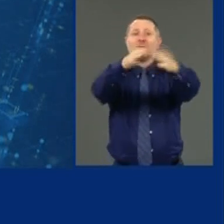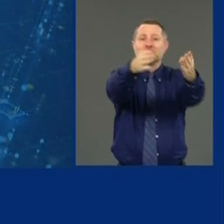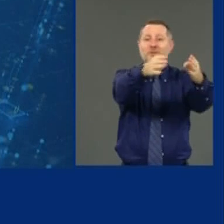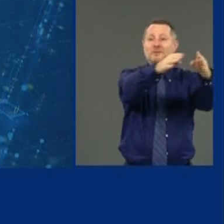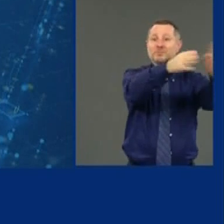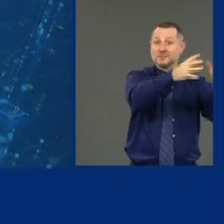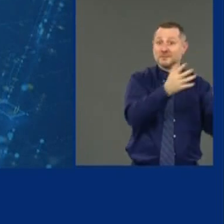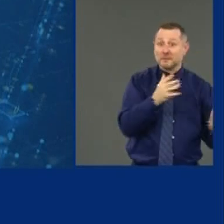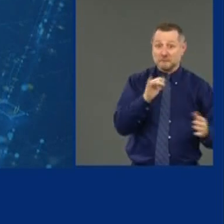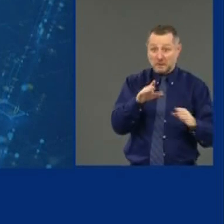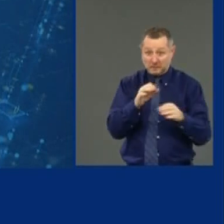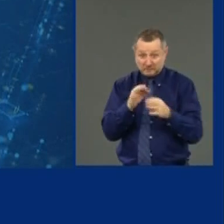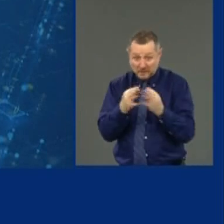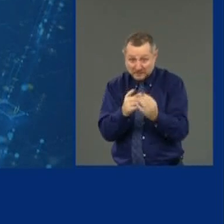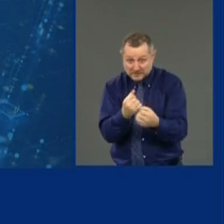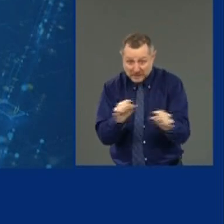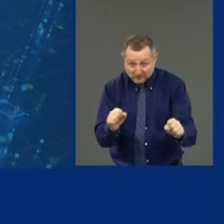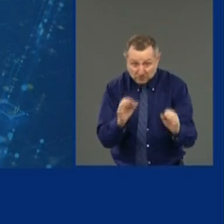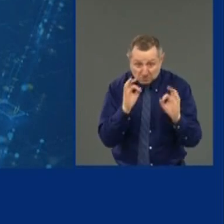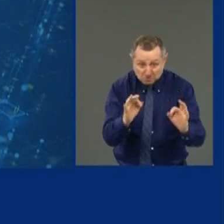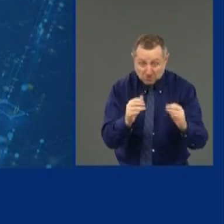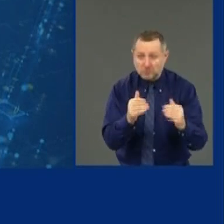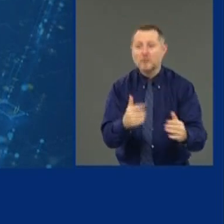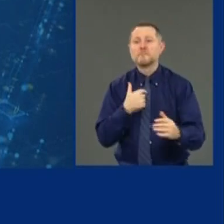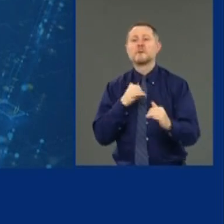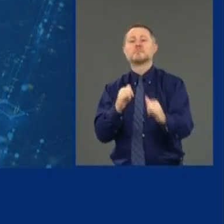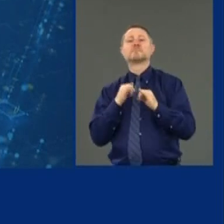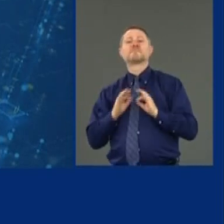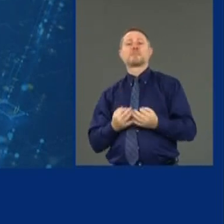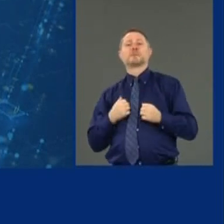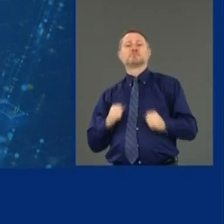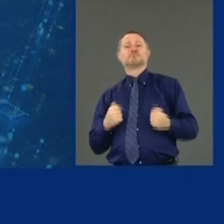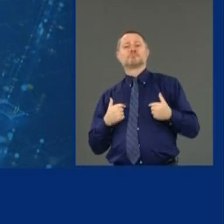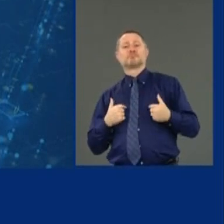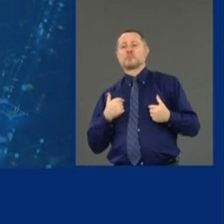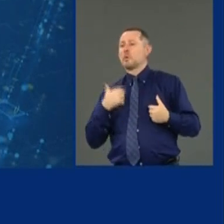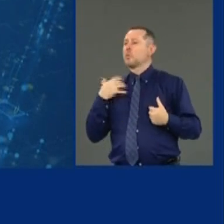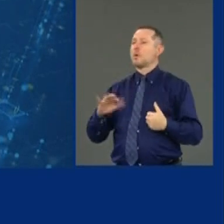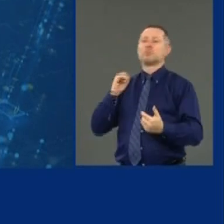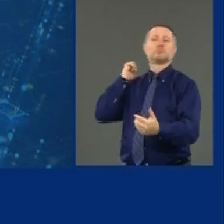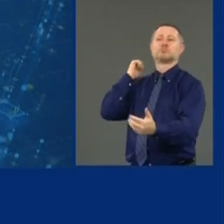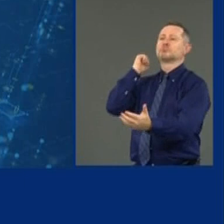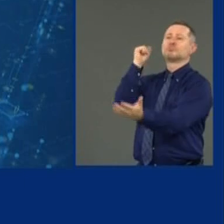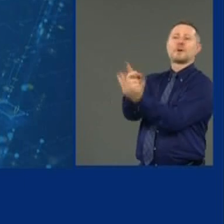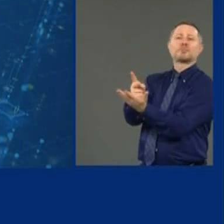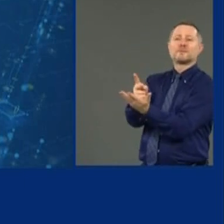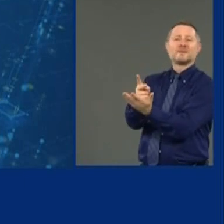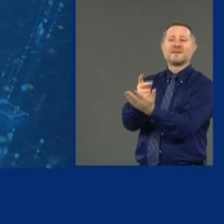WHAT IS SAFE TO REOPEN IS SAFE. AND IF IT IS SAFE FOR YOUR FAMILY, IT IS SAFE FOR MY FAMILY